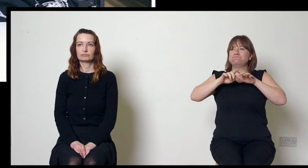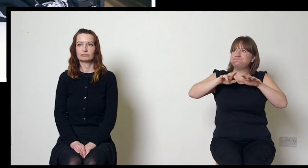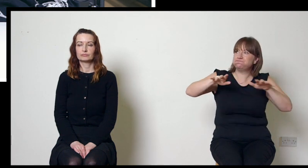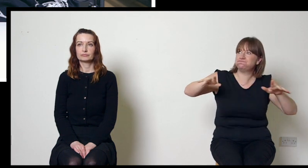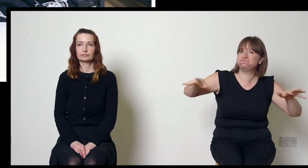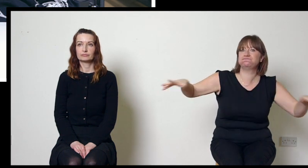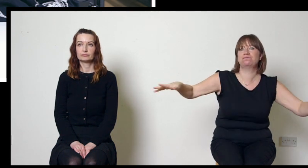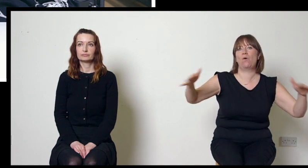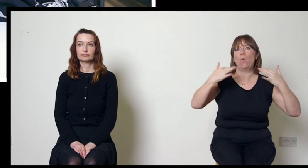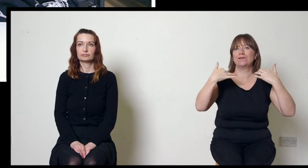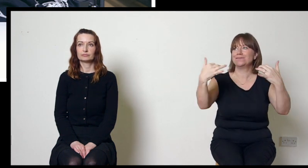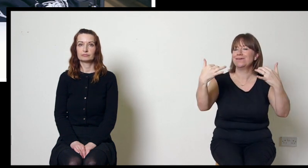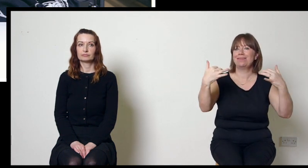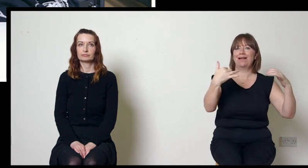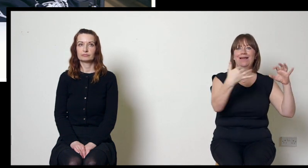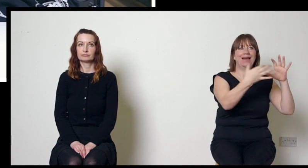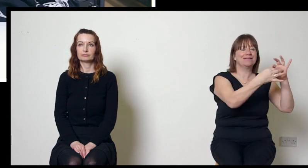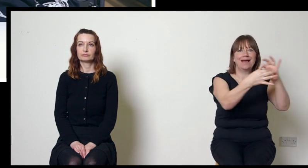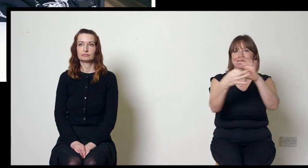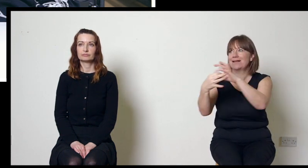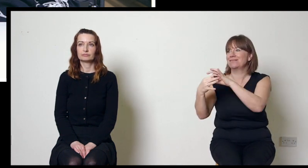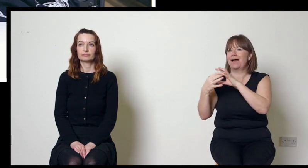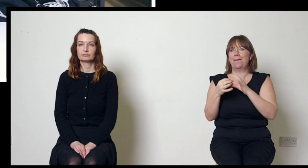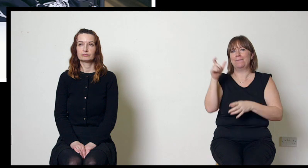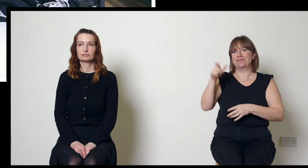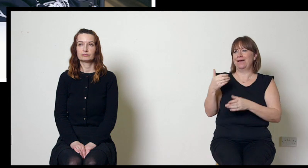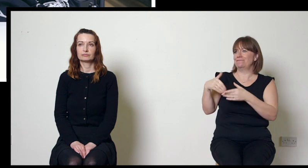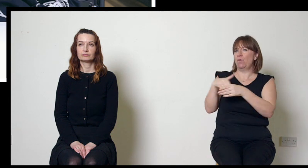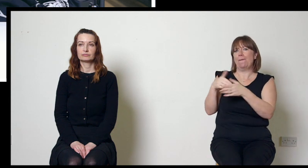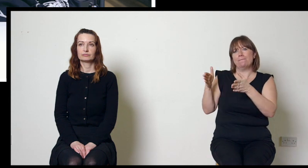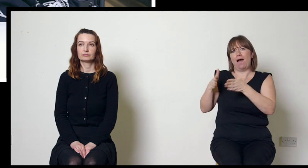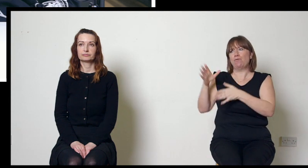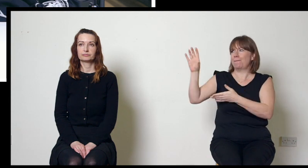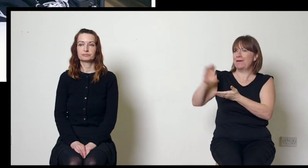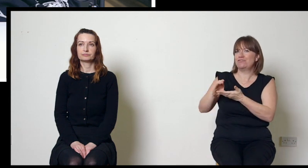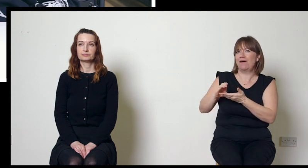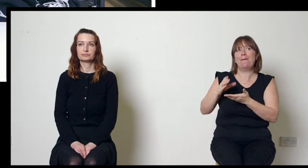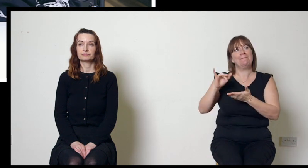And then they interconnect. So somebody who's been involved in a micro commission might go to the exhibition and things like. That did happen.